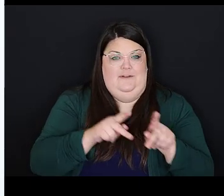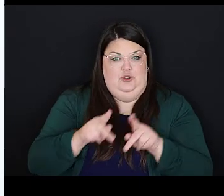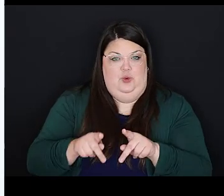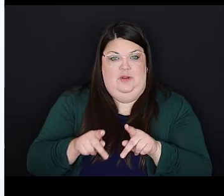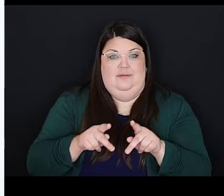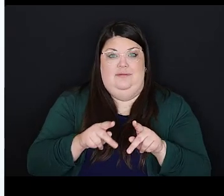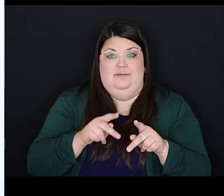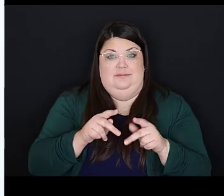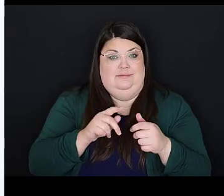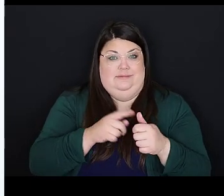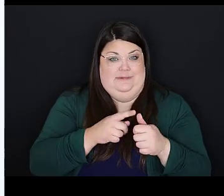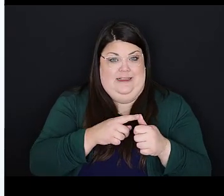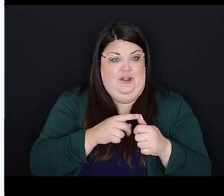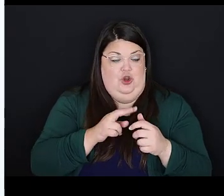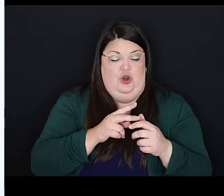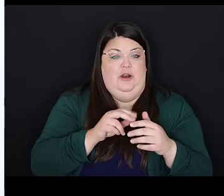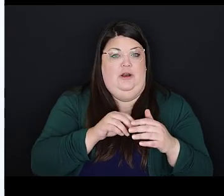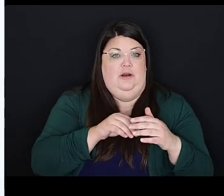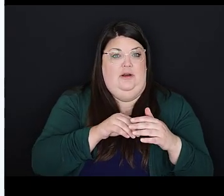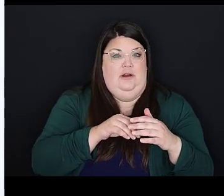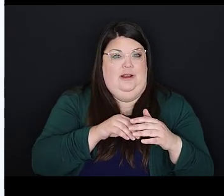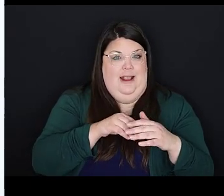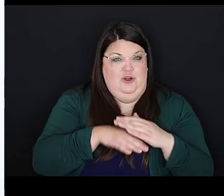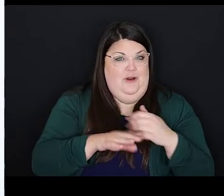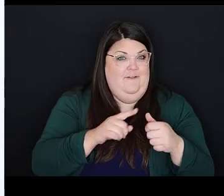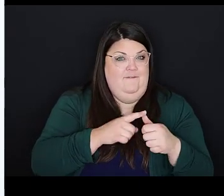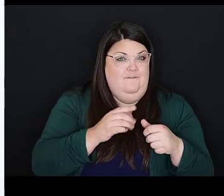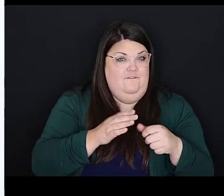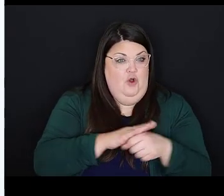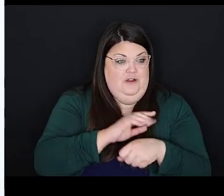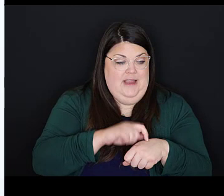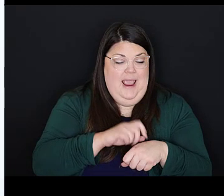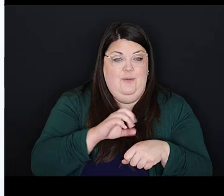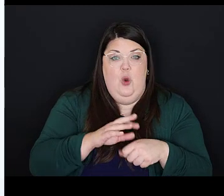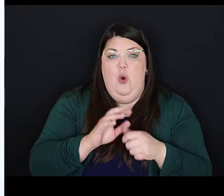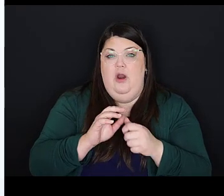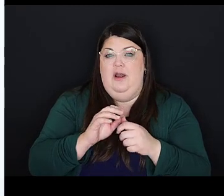retaining full-time or, if appropriate, part-time competitive employment in the